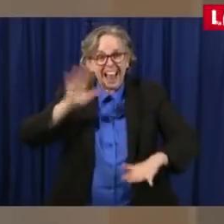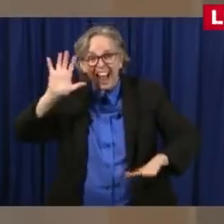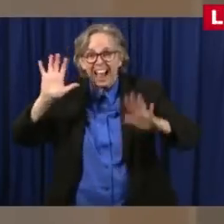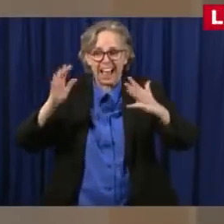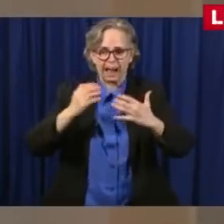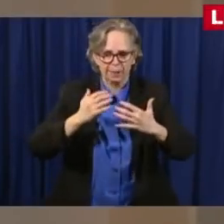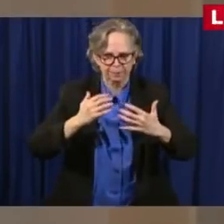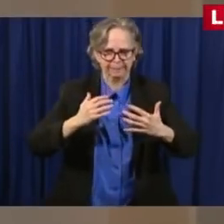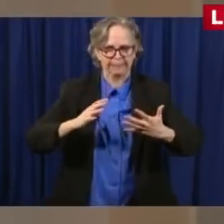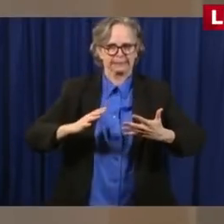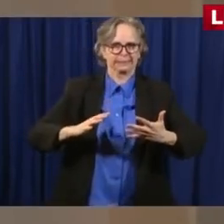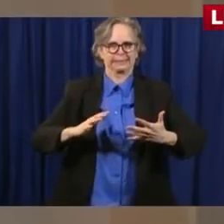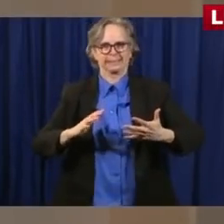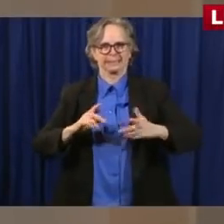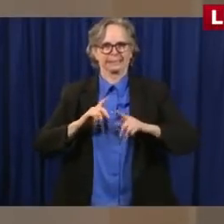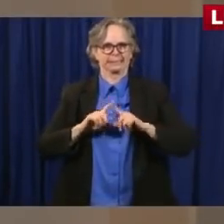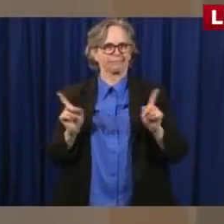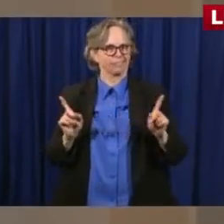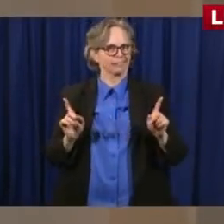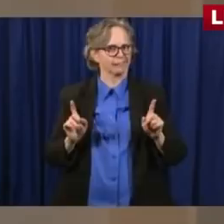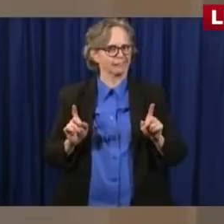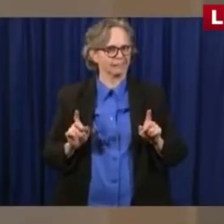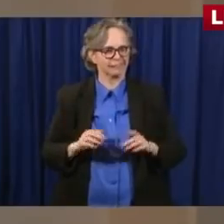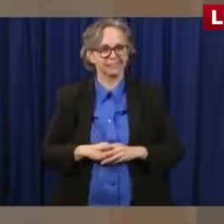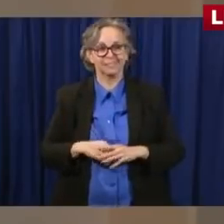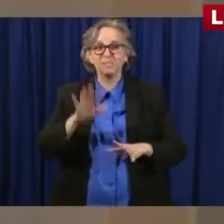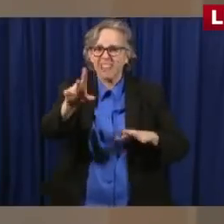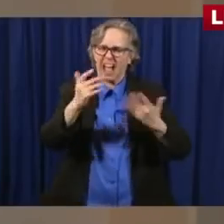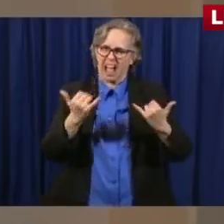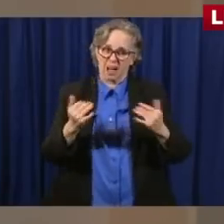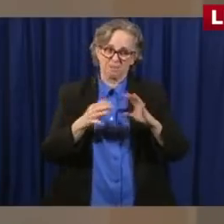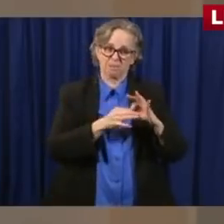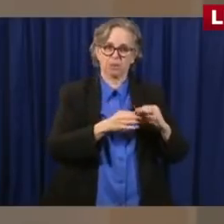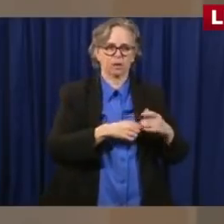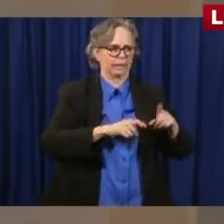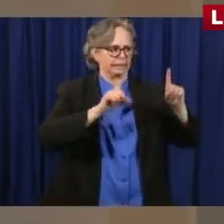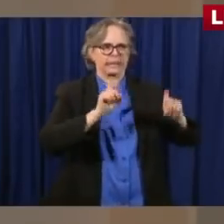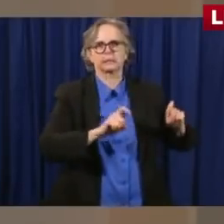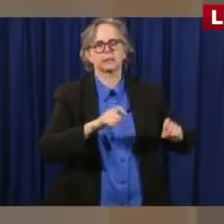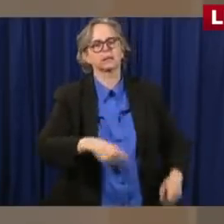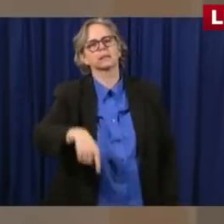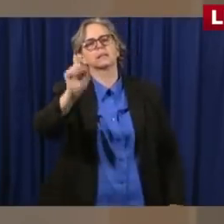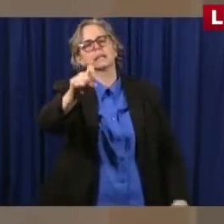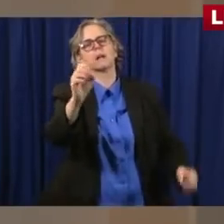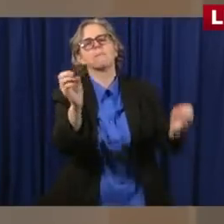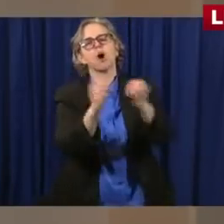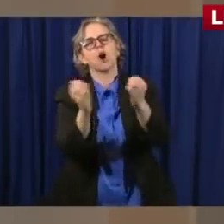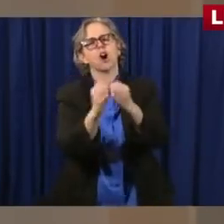WE HAVE TO CHANGE THE WAY WE ACT. TESTING, WE NEED MORE OF IT.